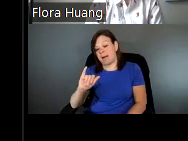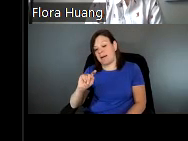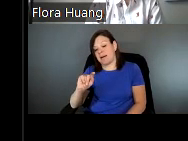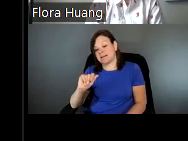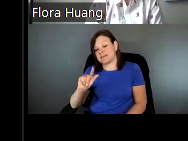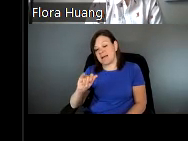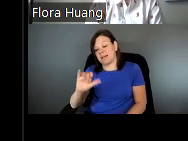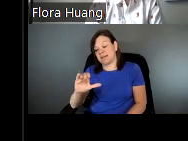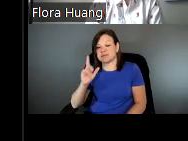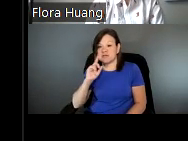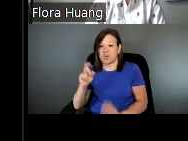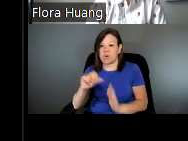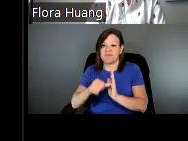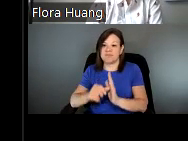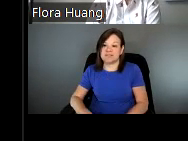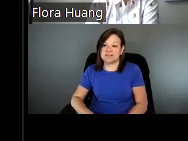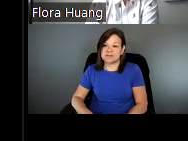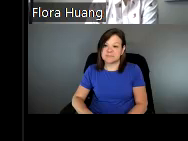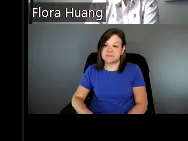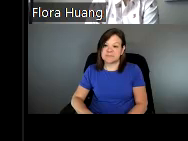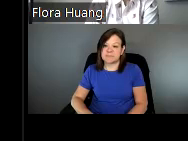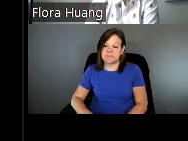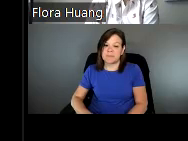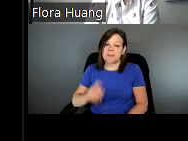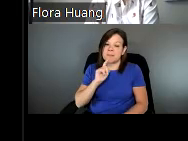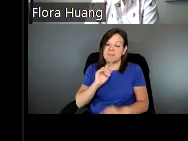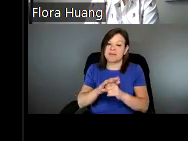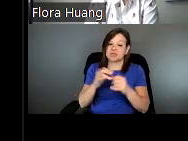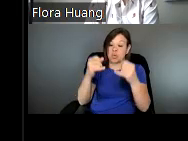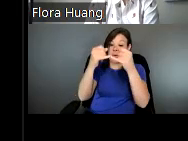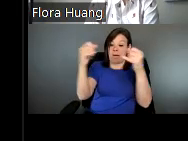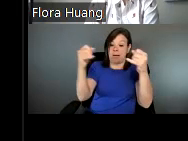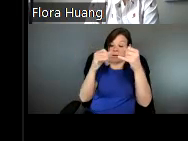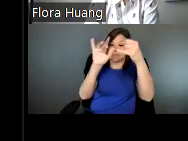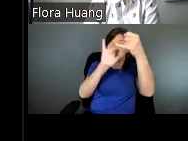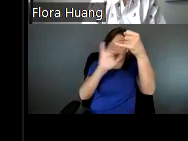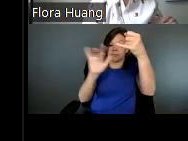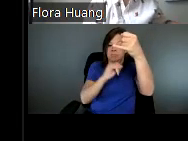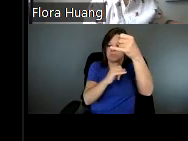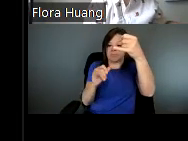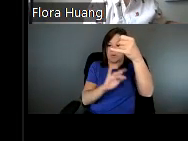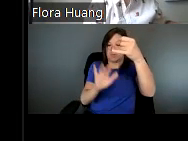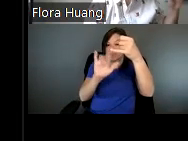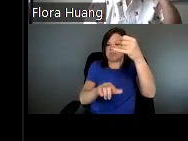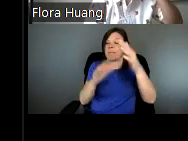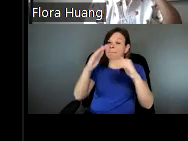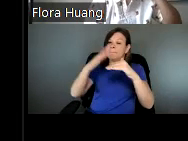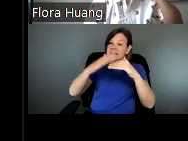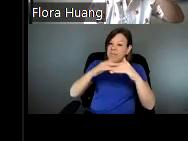You want to make sure your line spacing is 1.5 or greater. And titles and headings should be